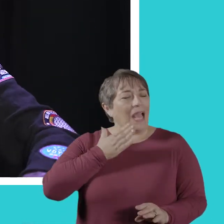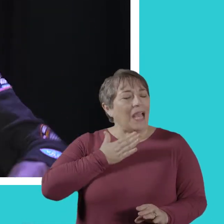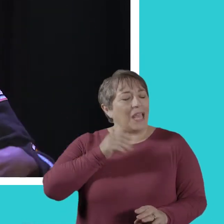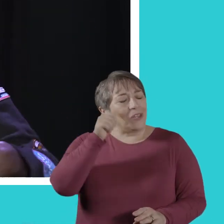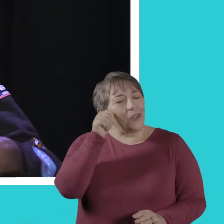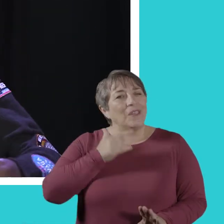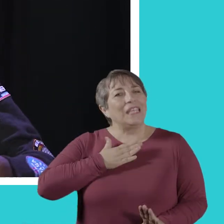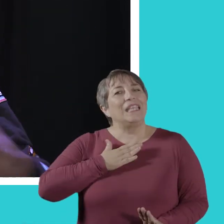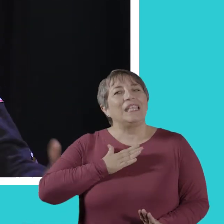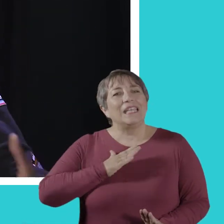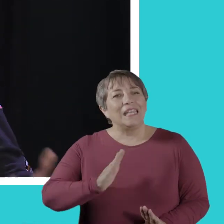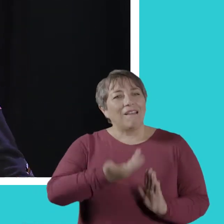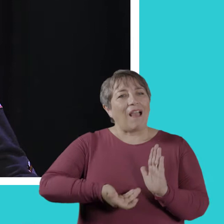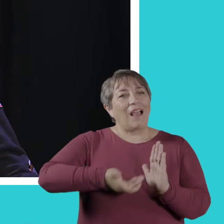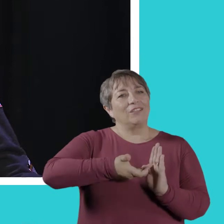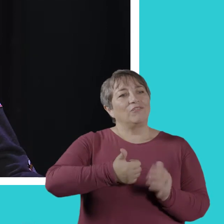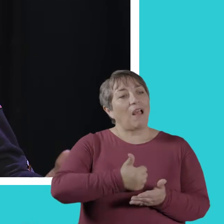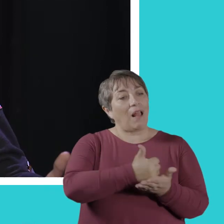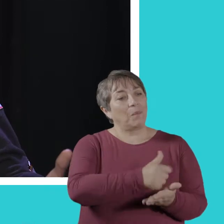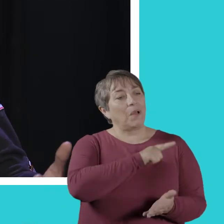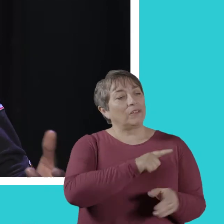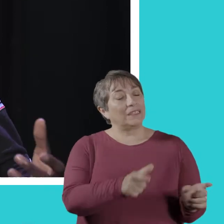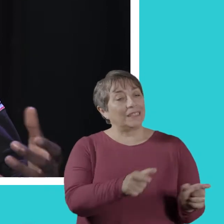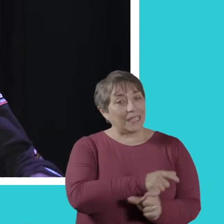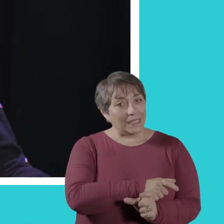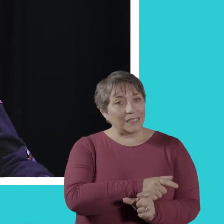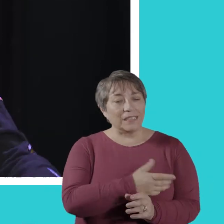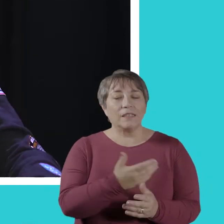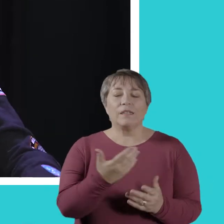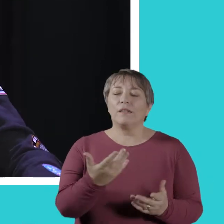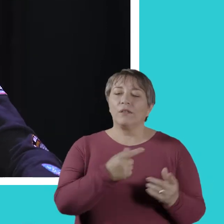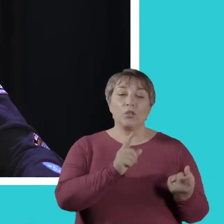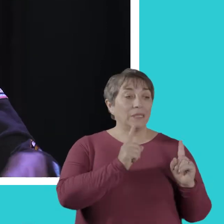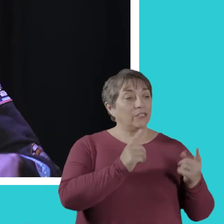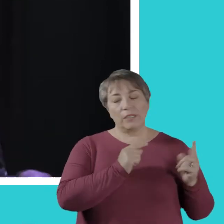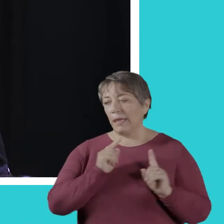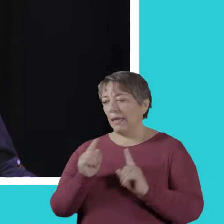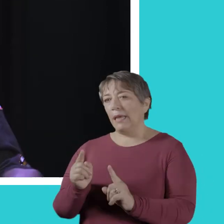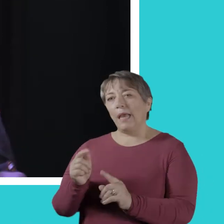of unfortunately what's going on for him. So she came and gave me help but he needed more than most